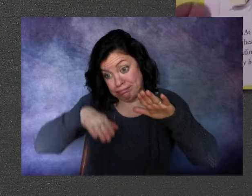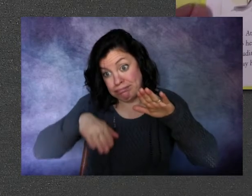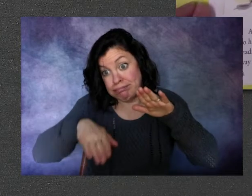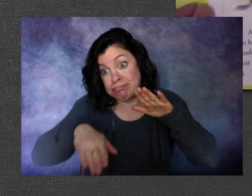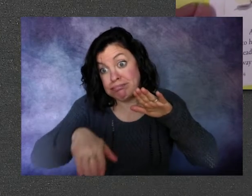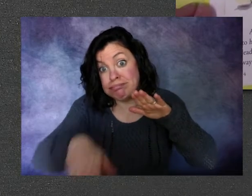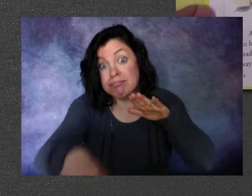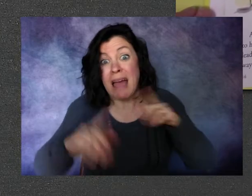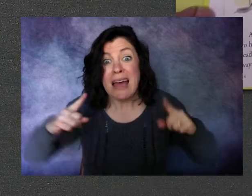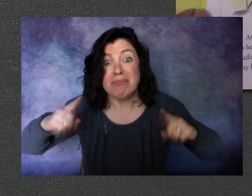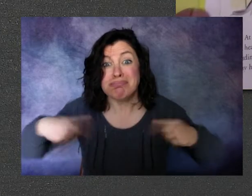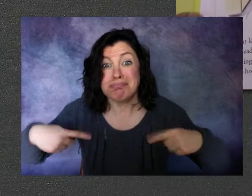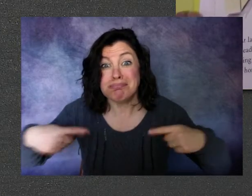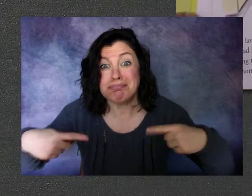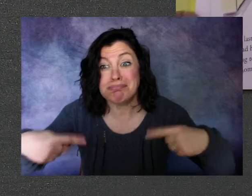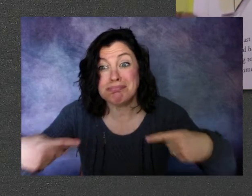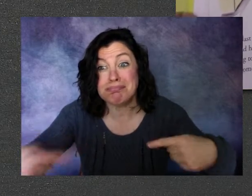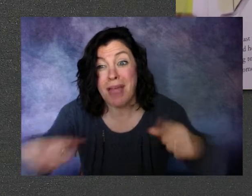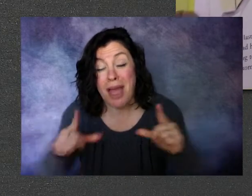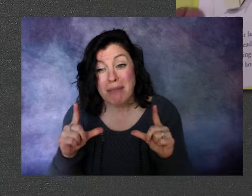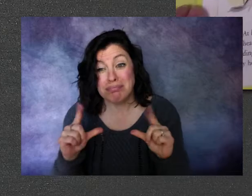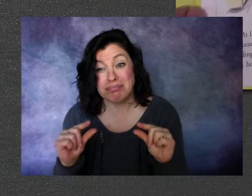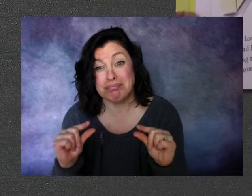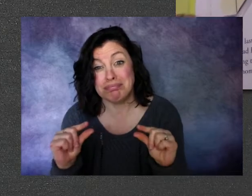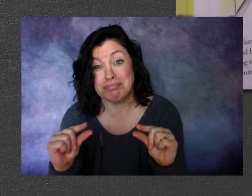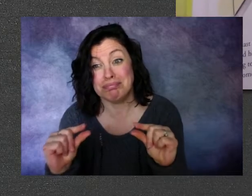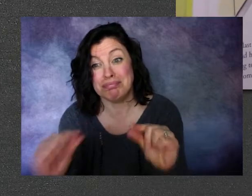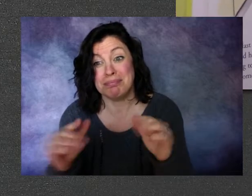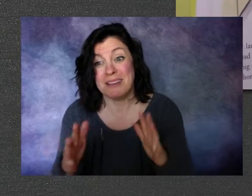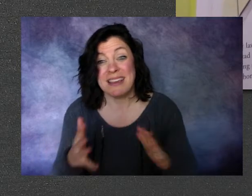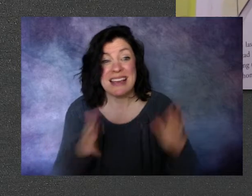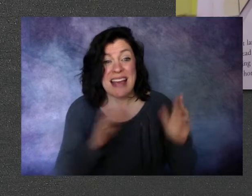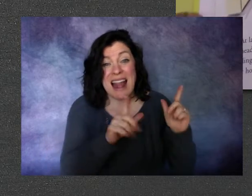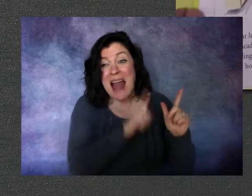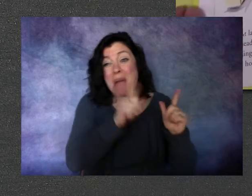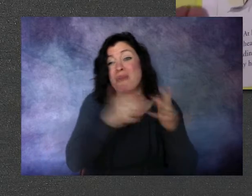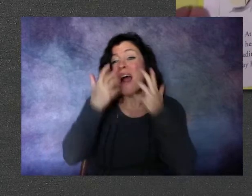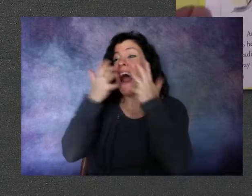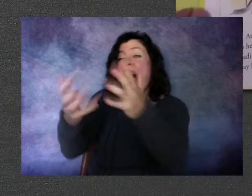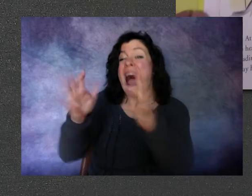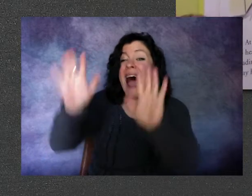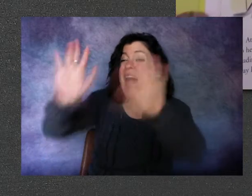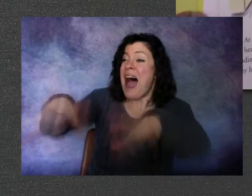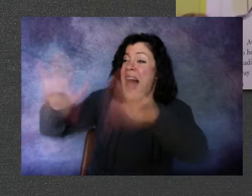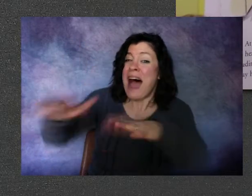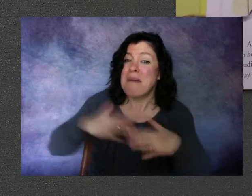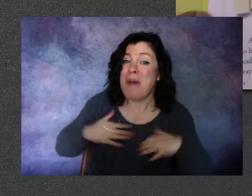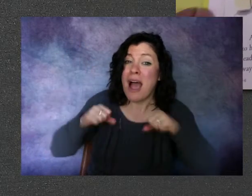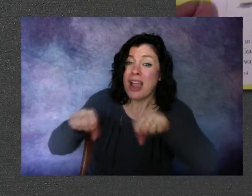The cart rolled faster and faster. "Stop," a librarian volunteer shouted. "Come back here with my cart."